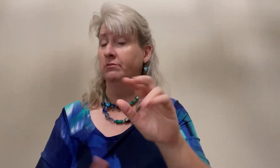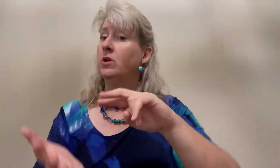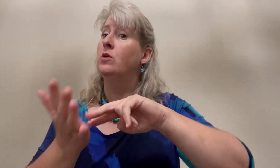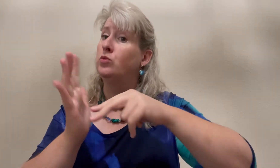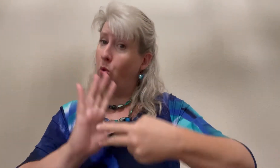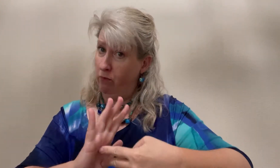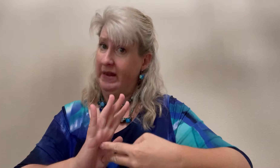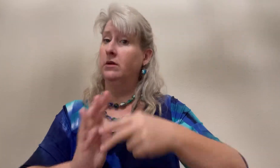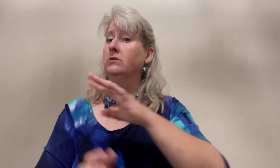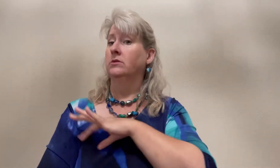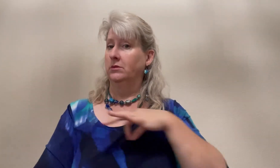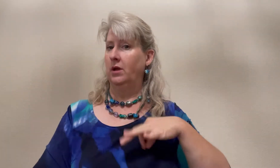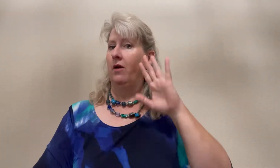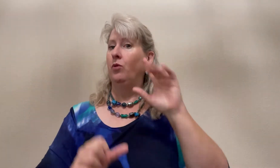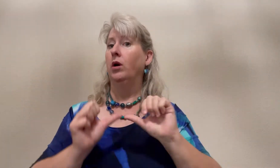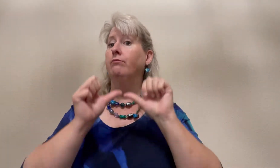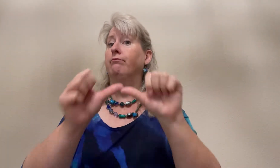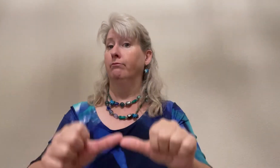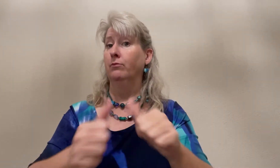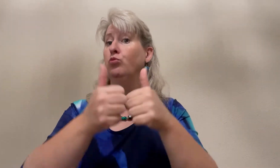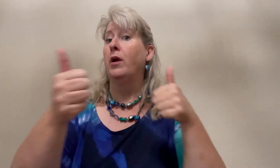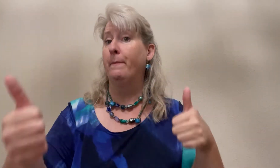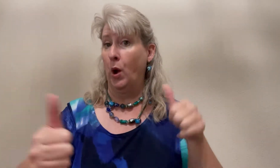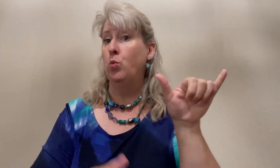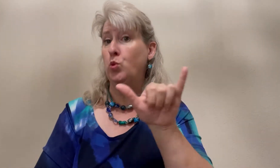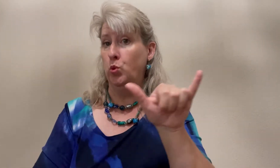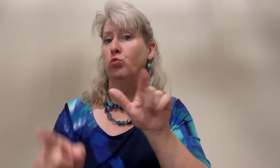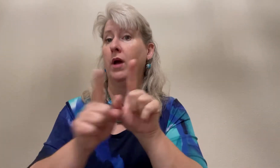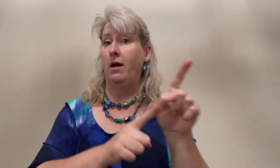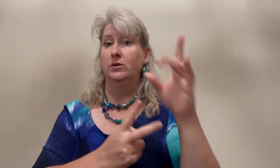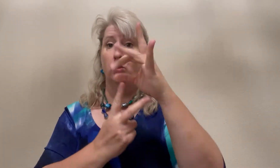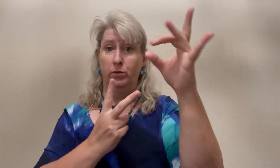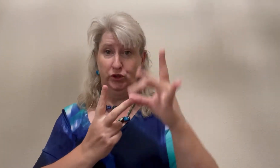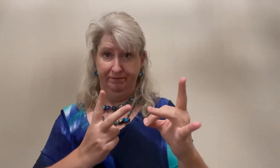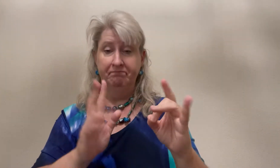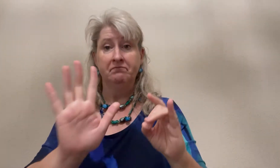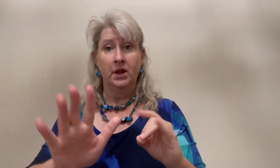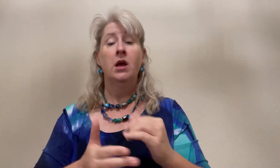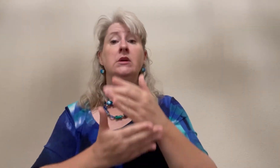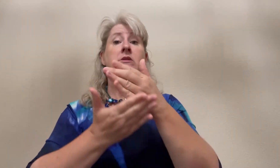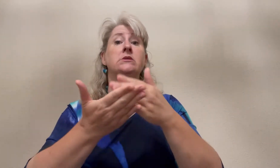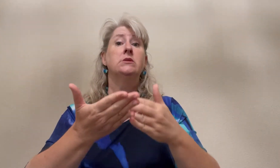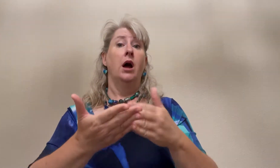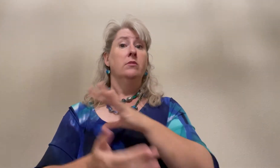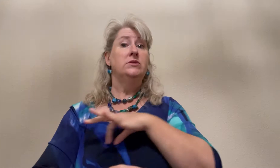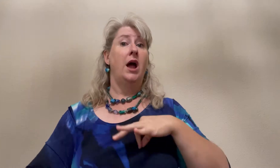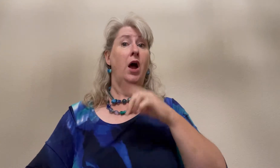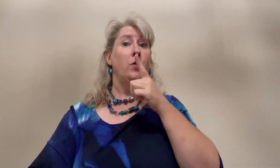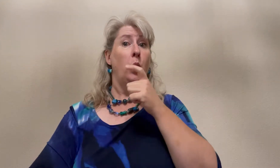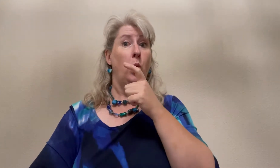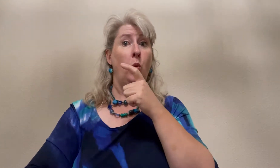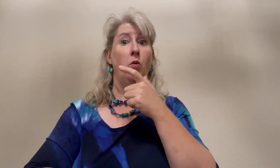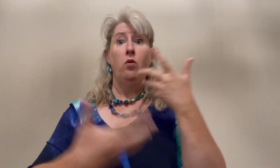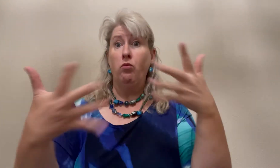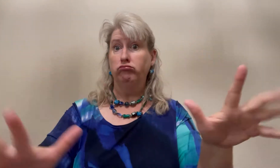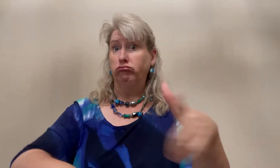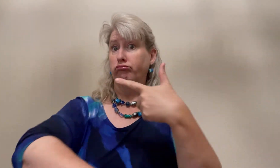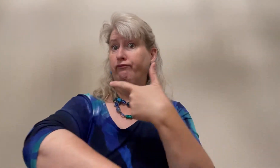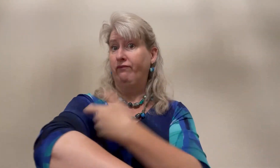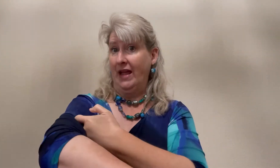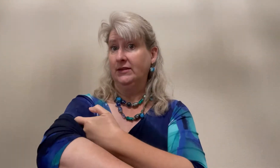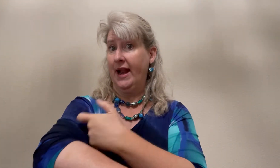Some staff will continue working remotely on some days. Some staff who are vaccinated